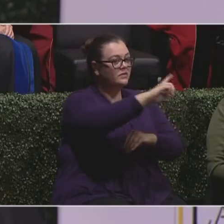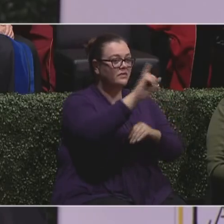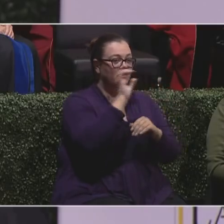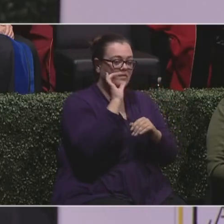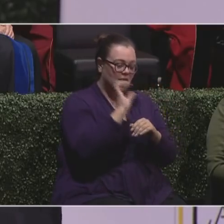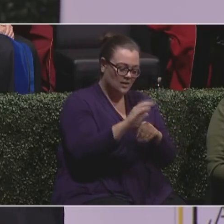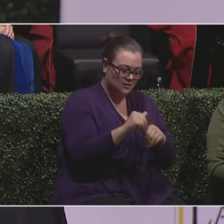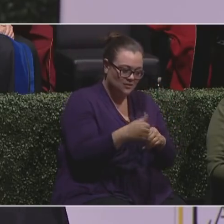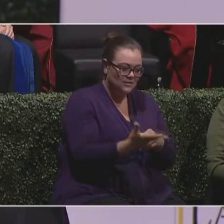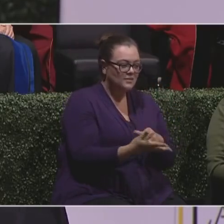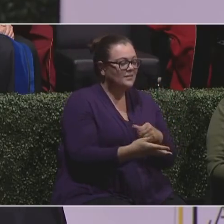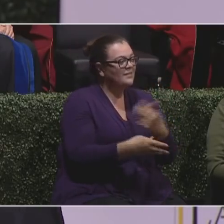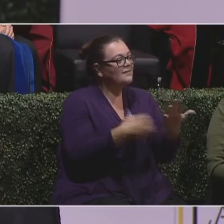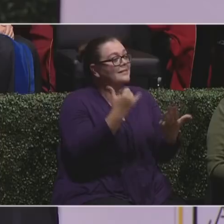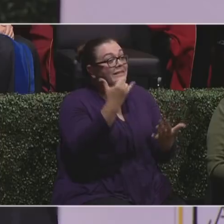FORUMS, PUBLIC LIBRARIES, AND FREE AND AFFORDABLE CLASSES.